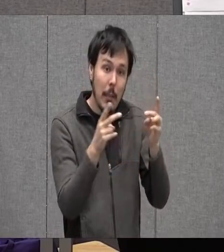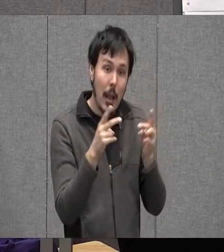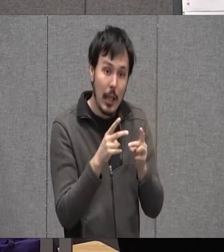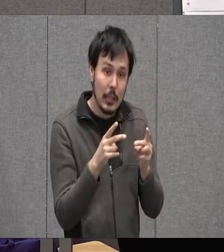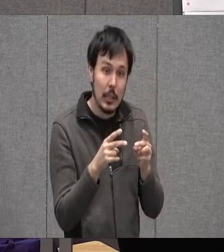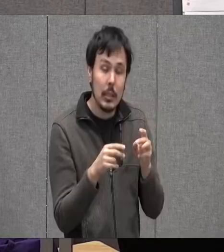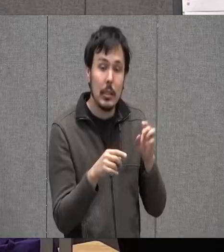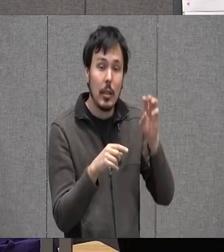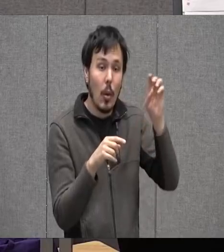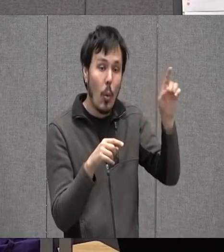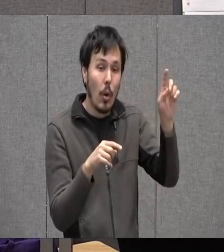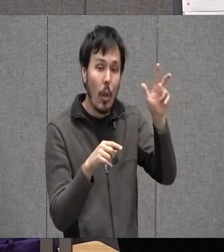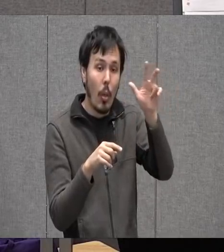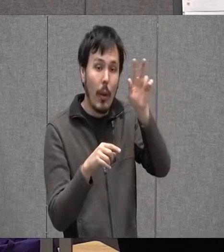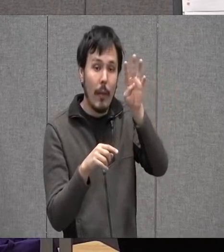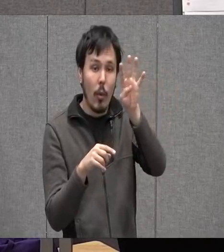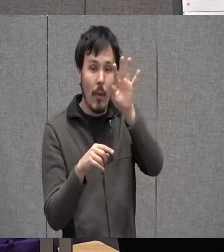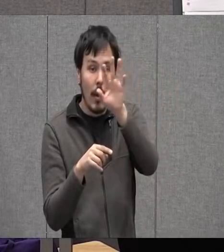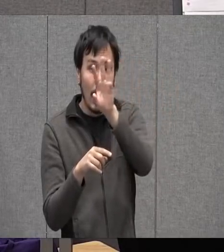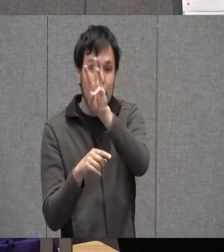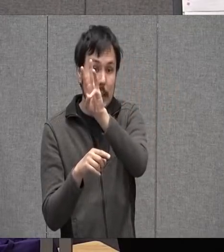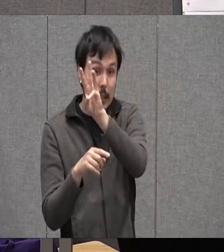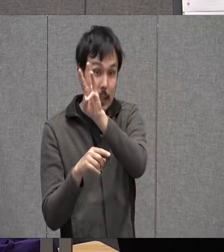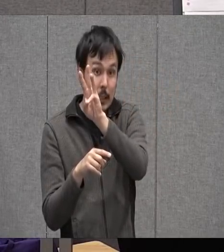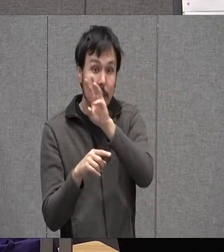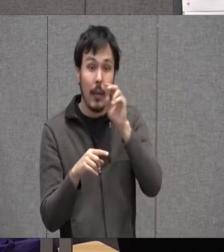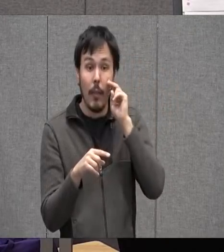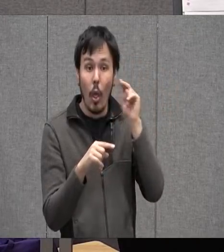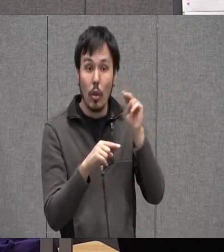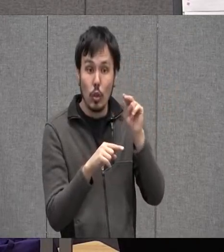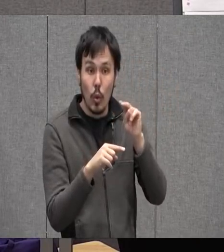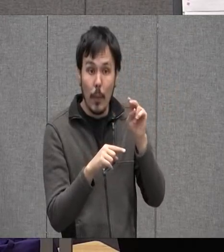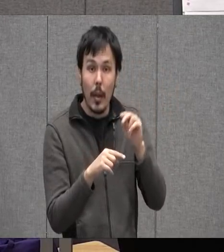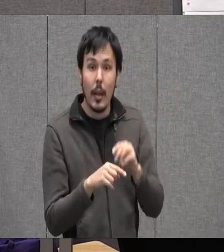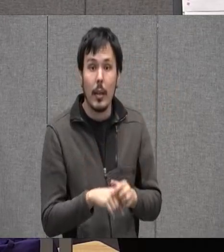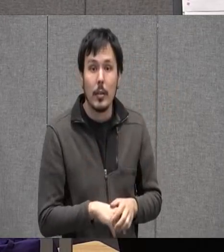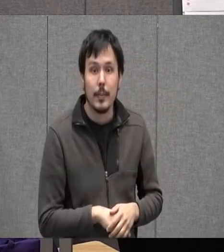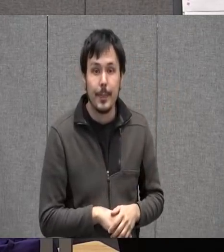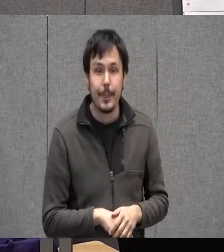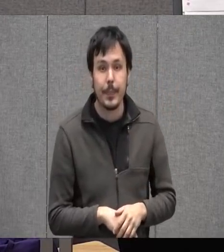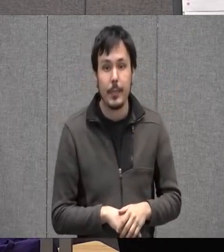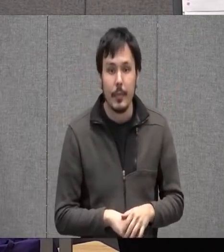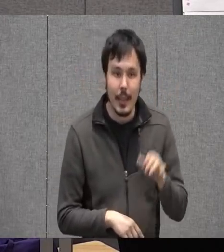One, two, three, four, five, six. So this is 1 6/8.